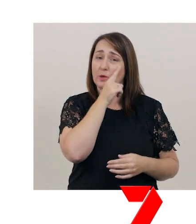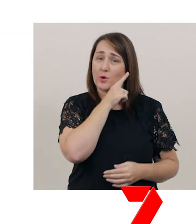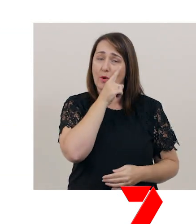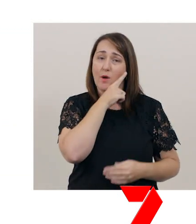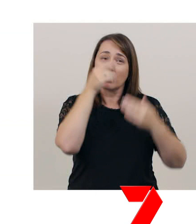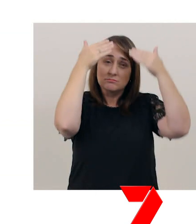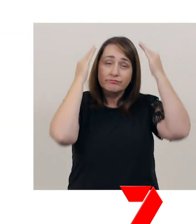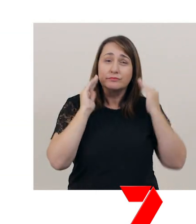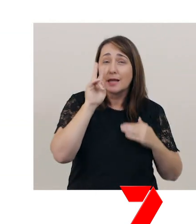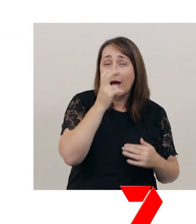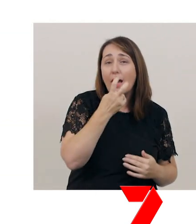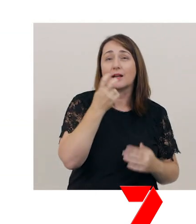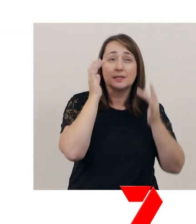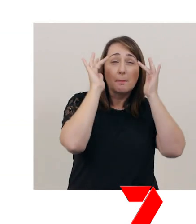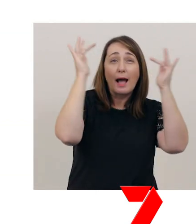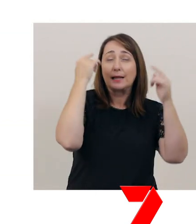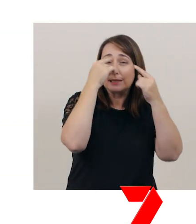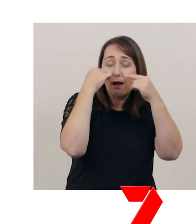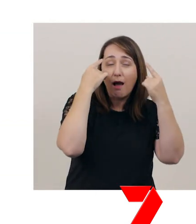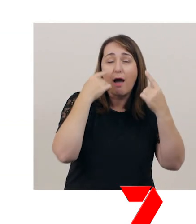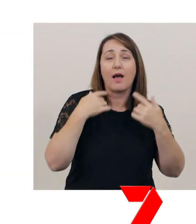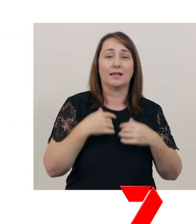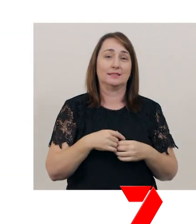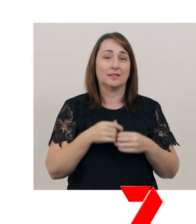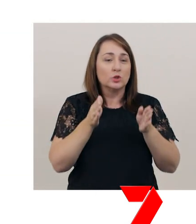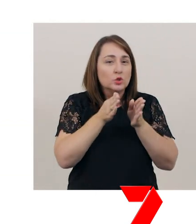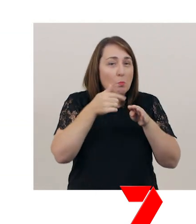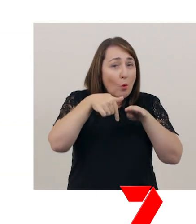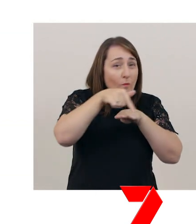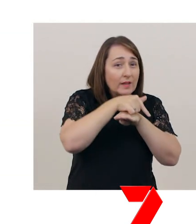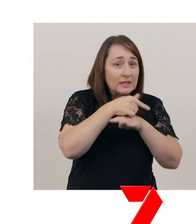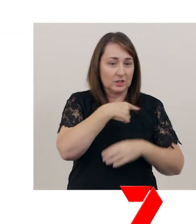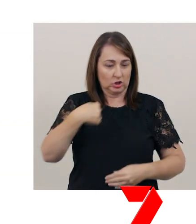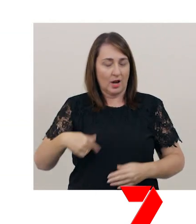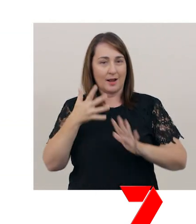and small feet. In ancient China, small feet were a sign of beauty.